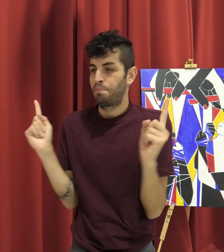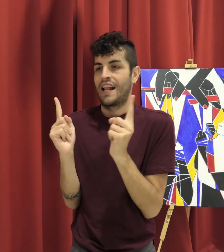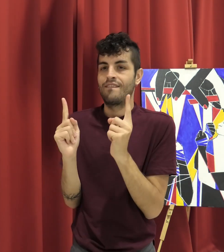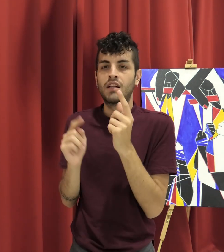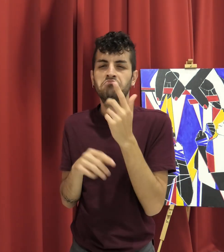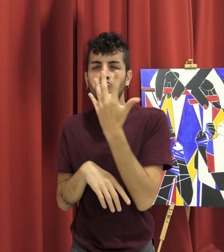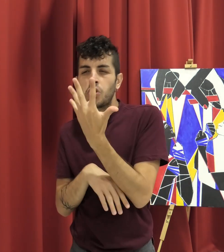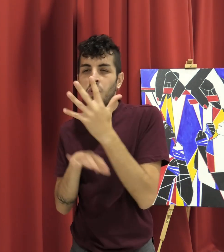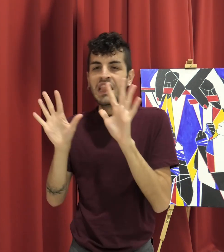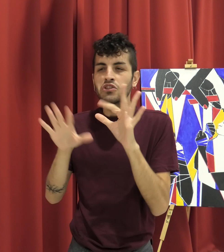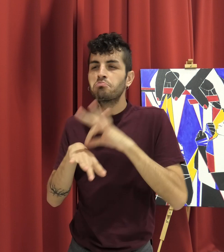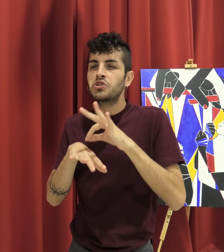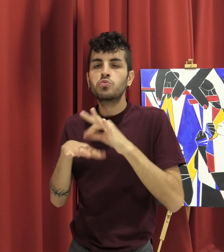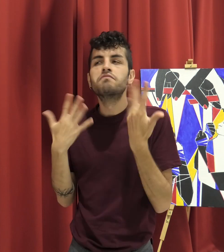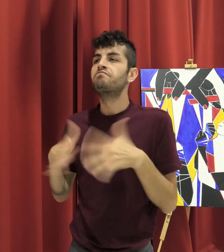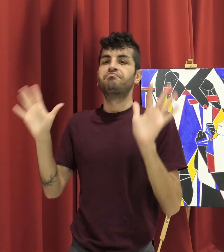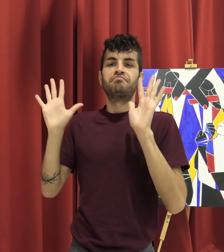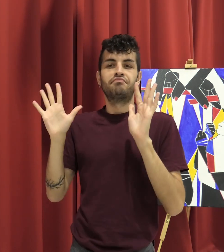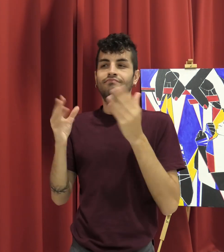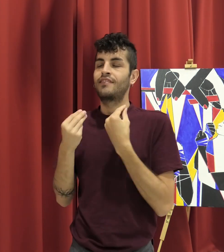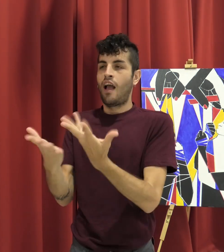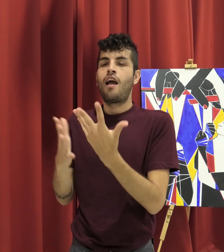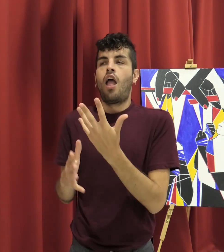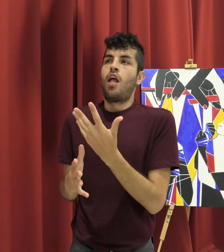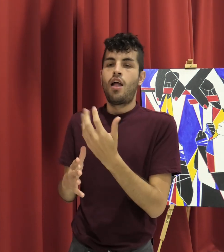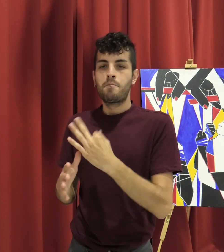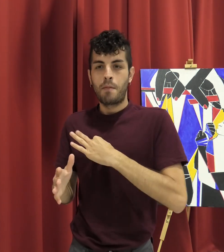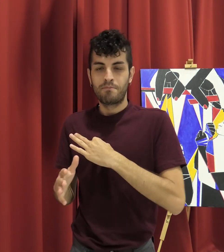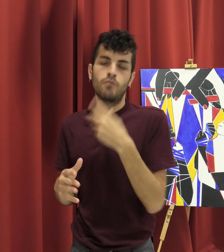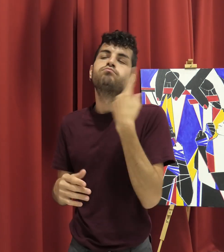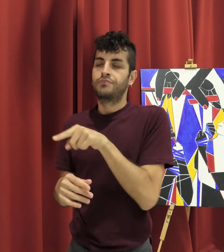to improvisation and must be of short duration, 5 to 10 minutes, and it must have impact.